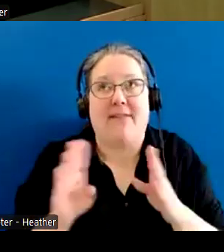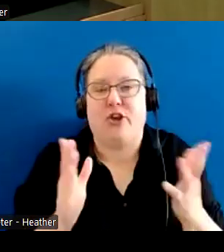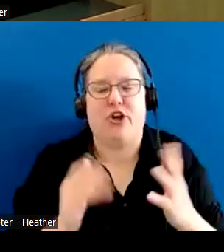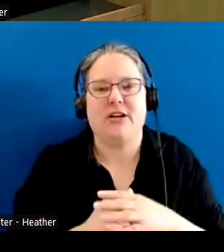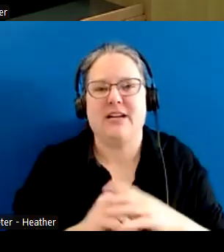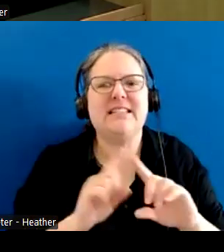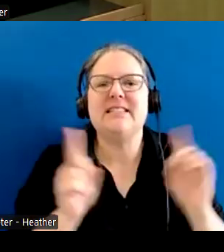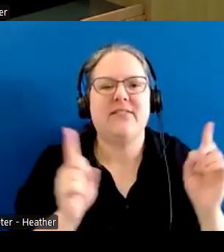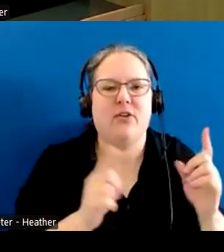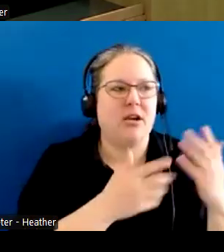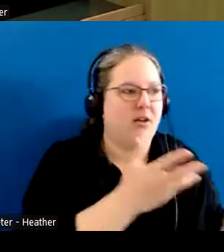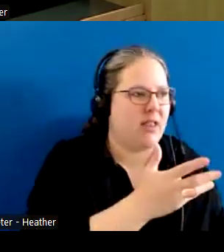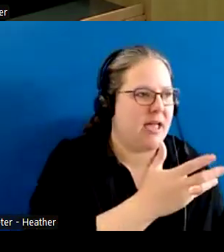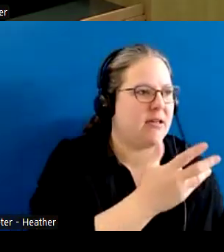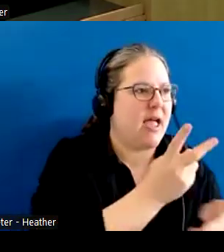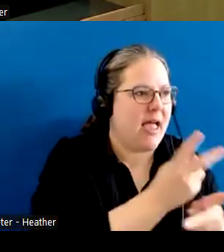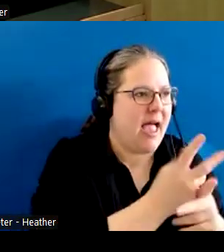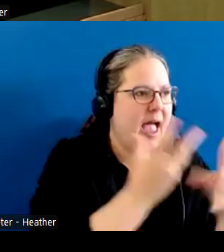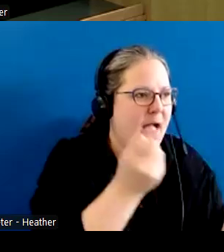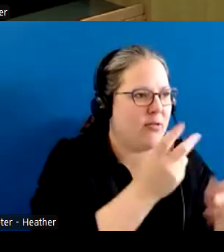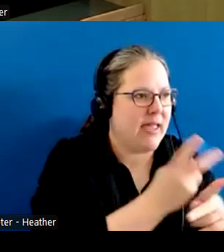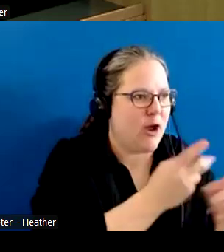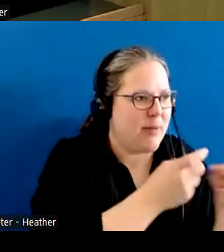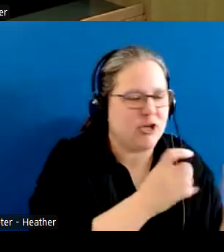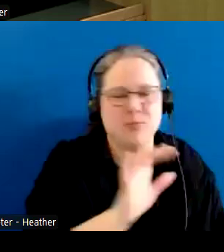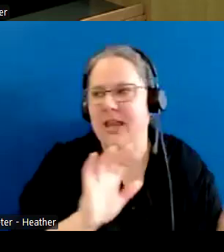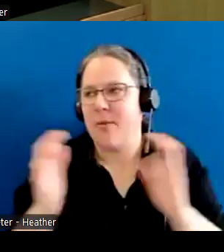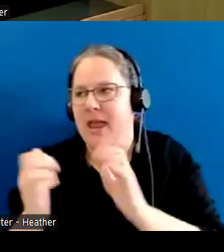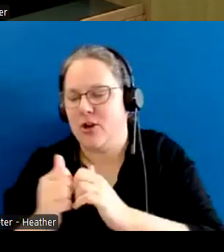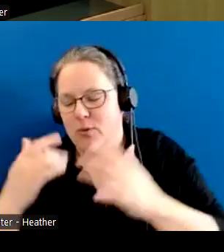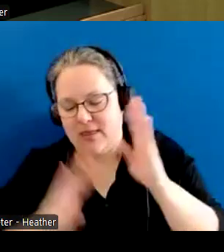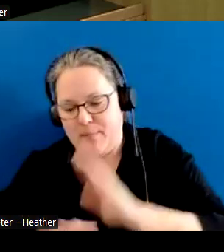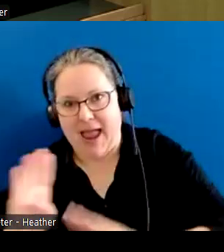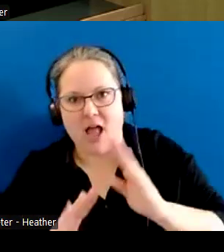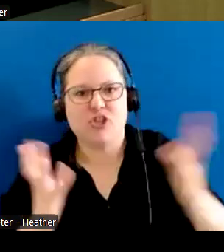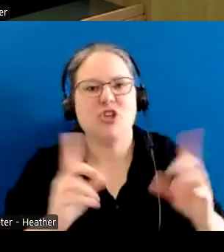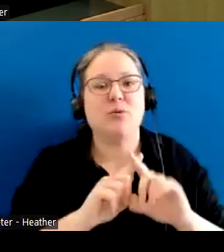So um anyway that was my bias and I tried to write the question in an unbiased way and what we found